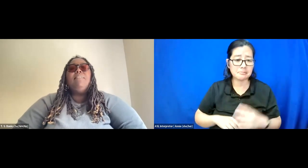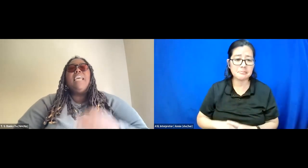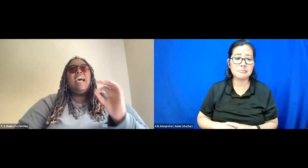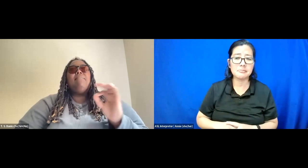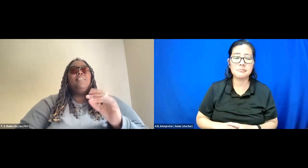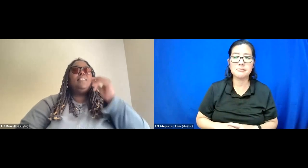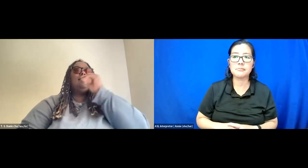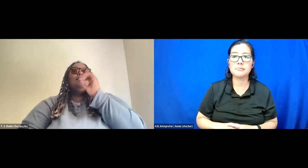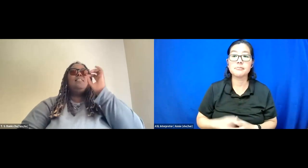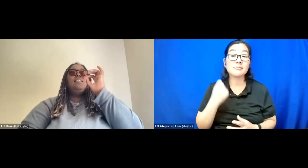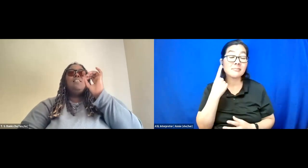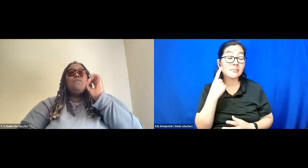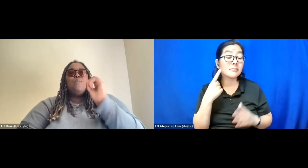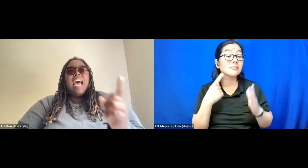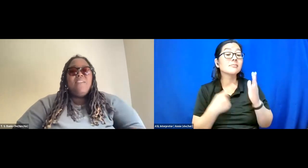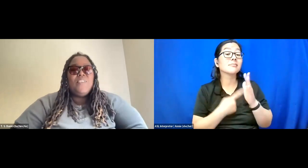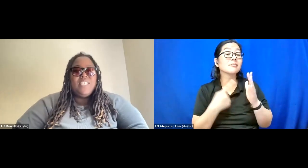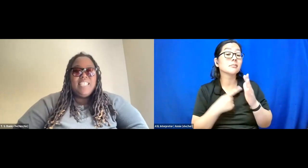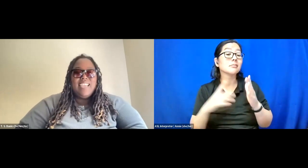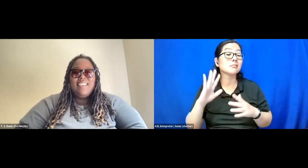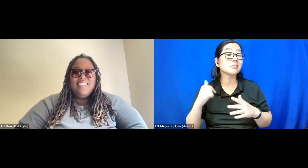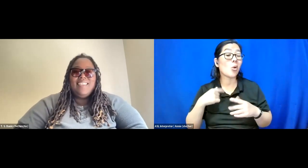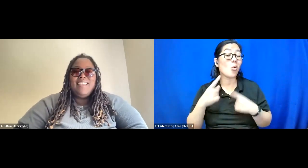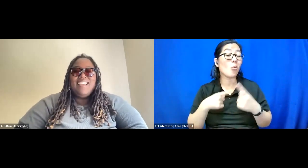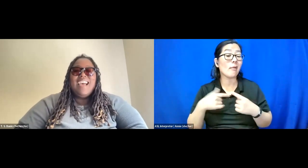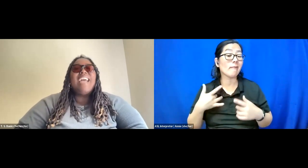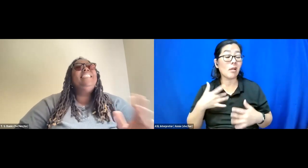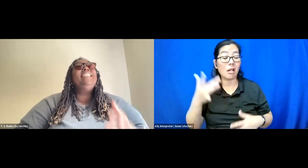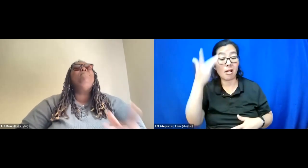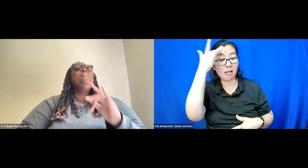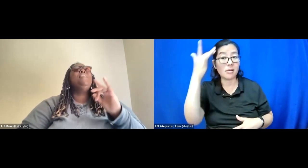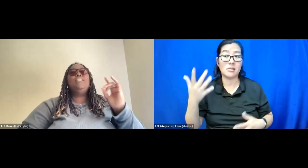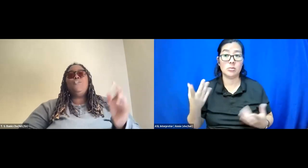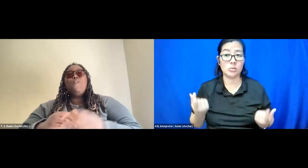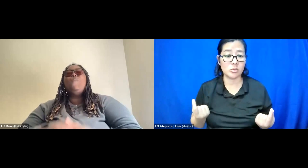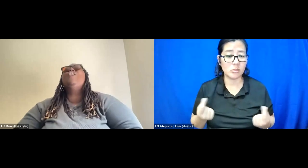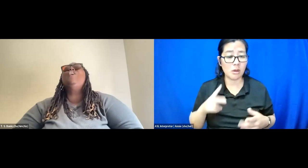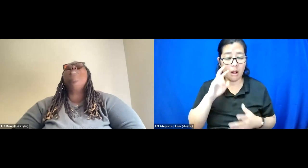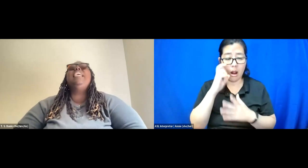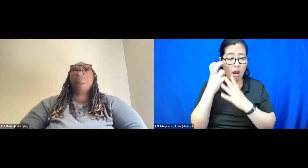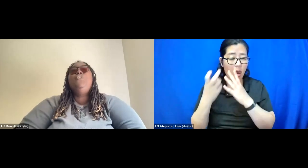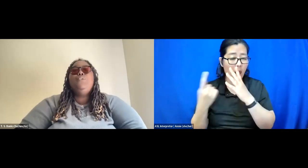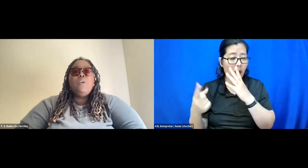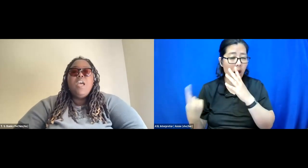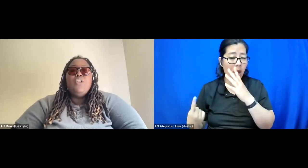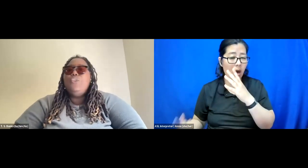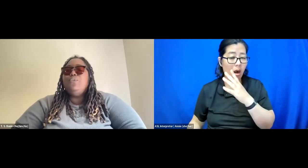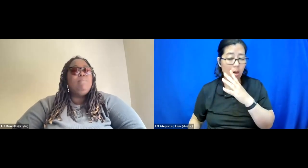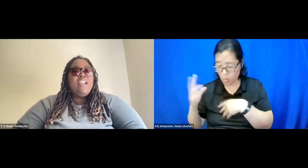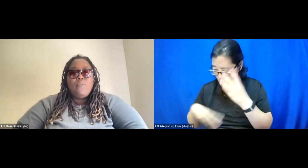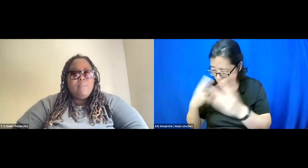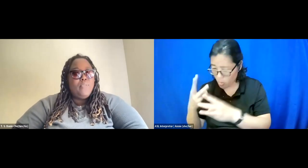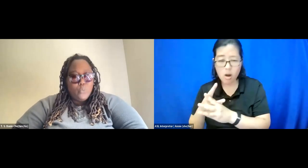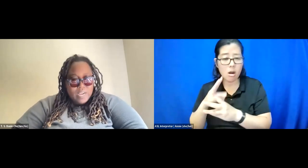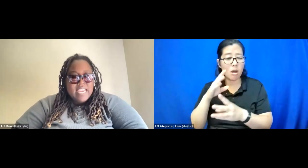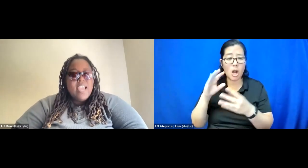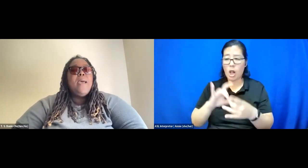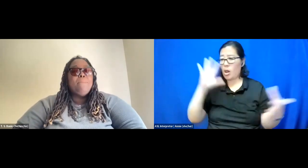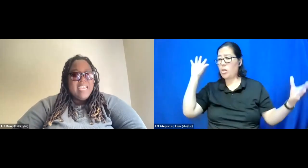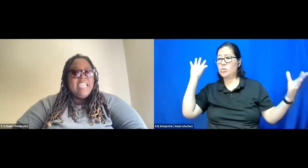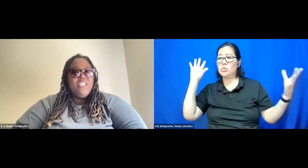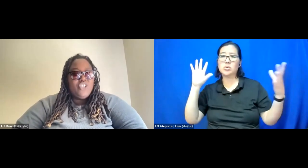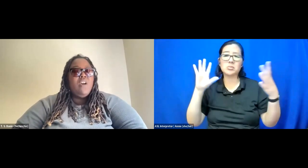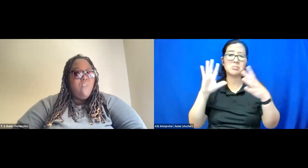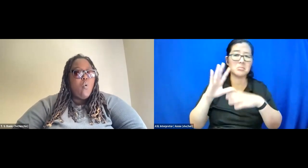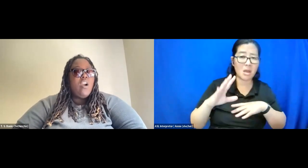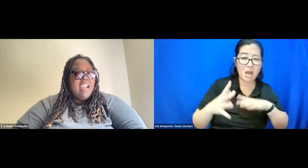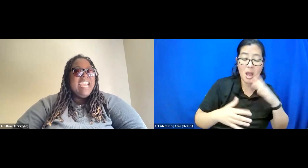Sometimes when I feel sick, I disappear into a world and two, lose my grip, three, binge, four,